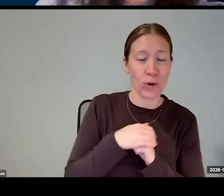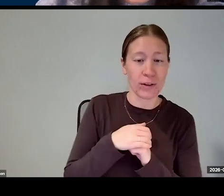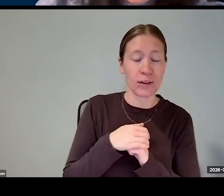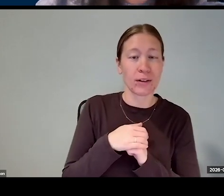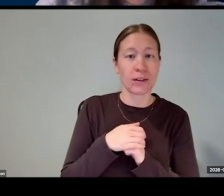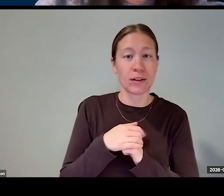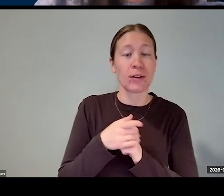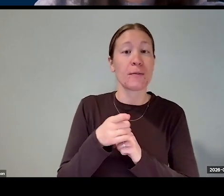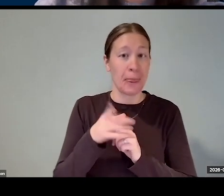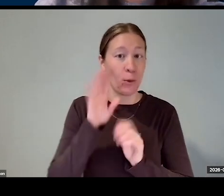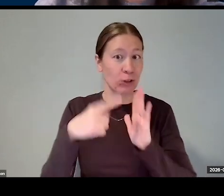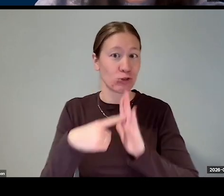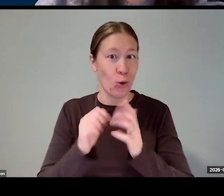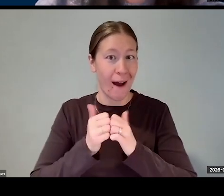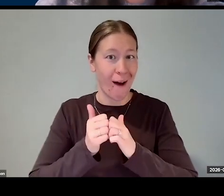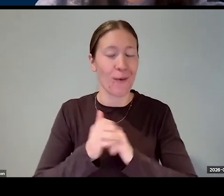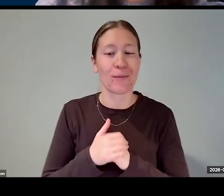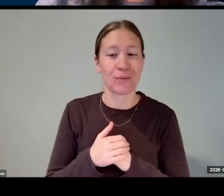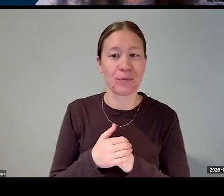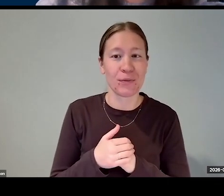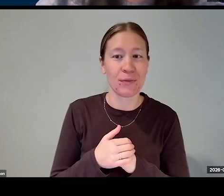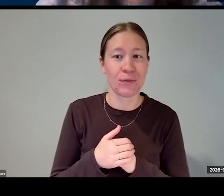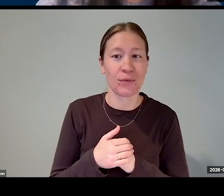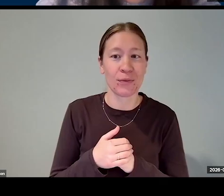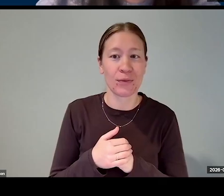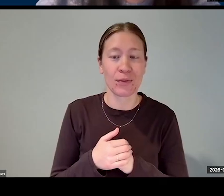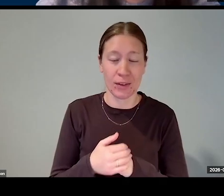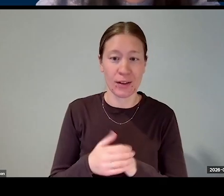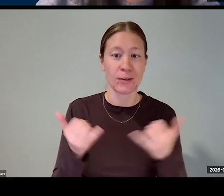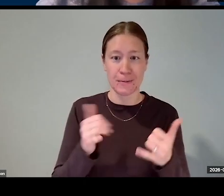To do that, you click the text colors in Google slides,